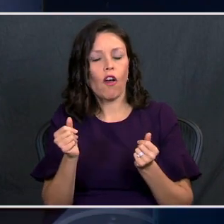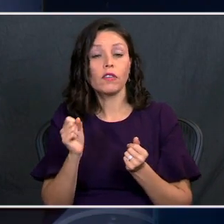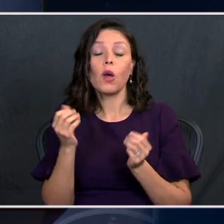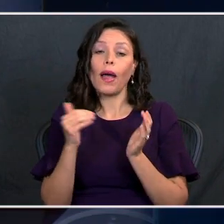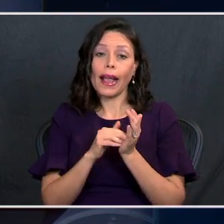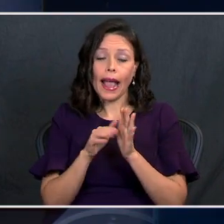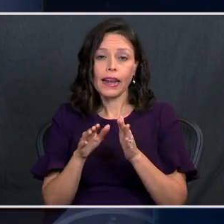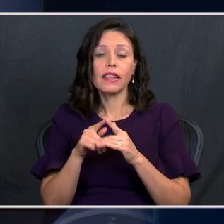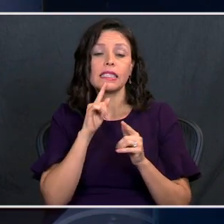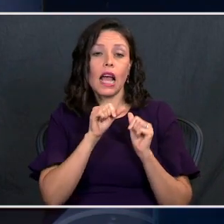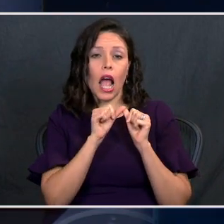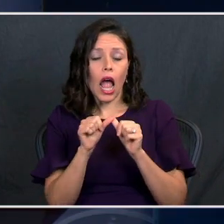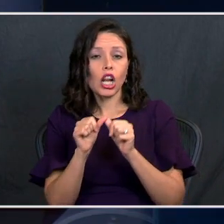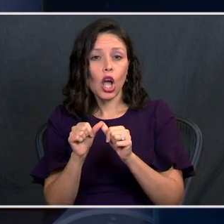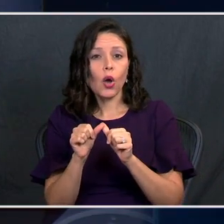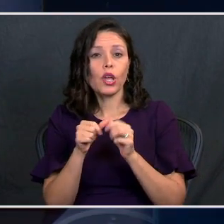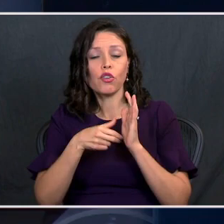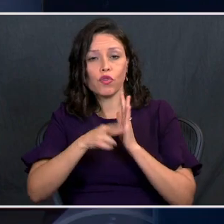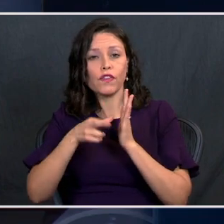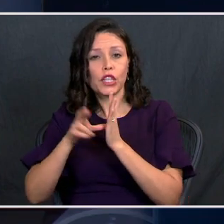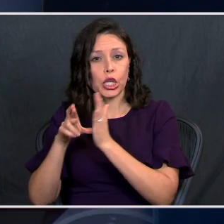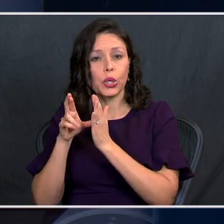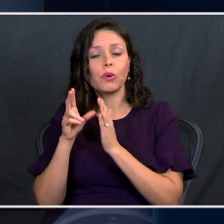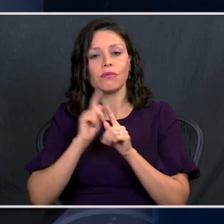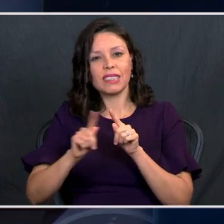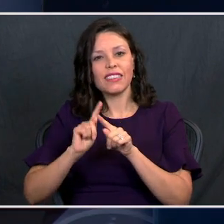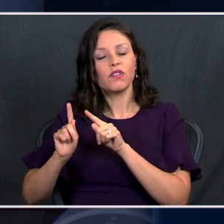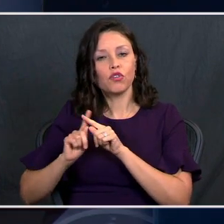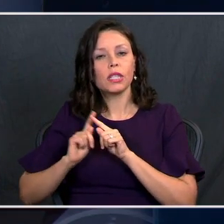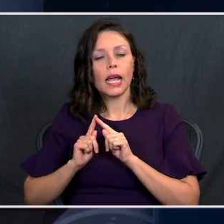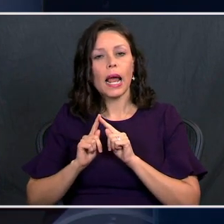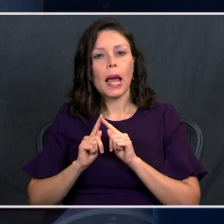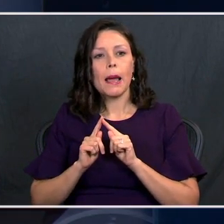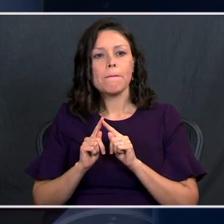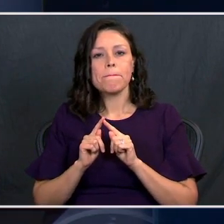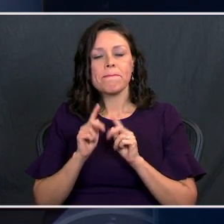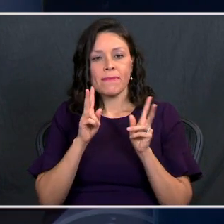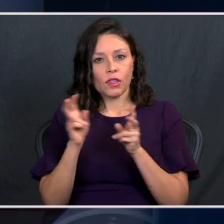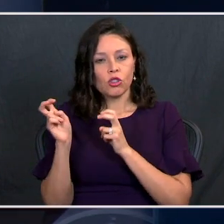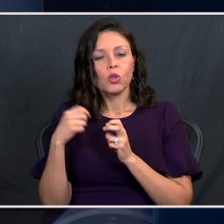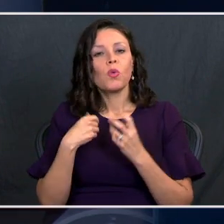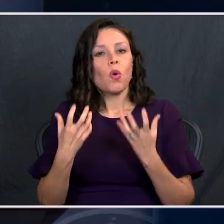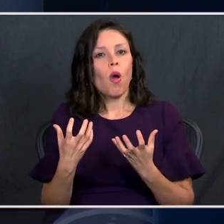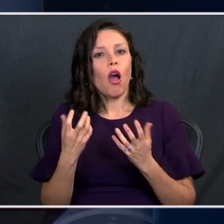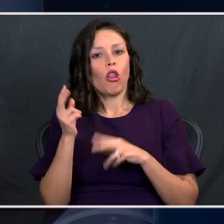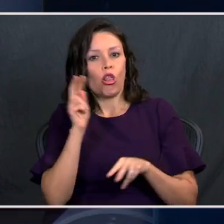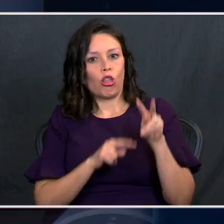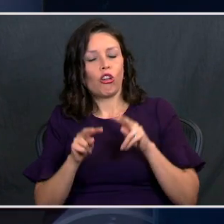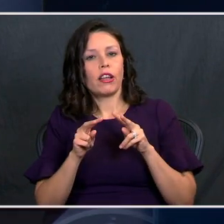an ongoing review of a range of these issues. We want to look at them carefully,